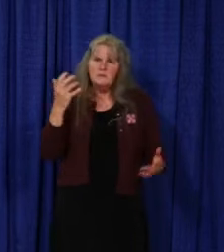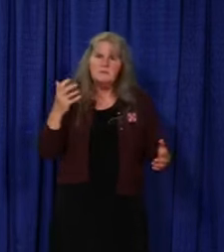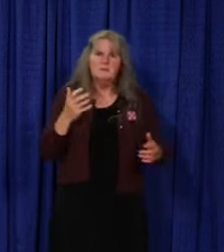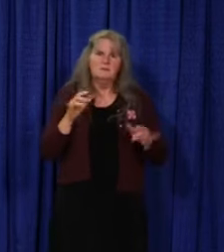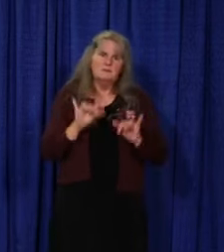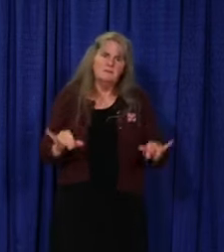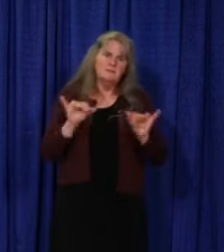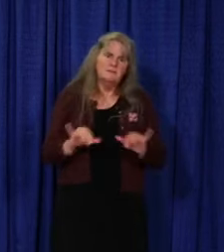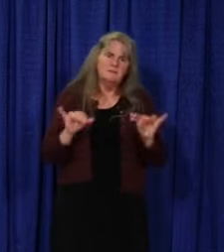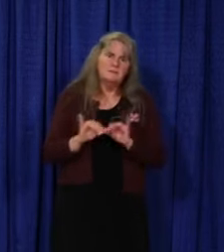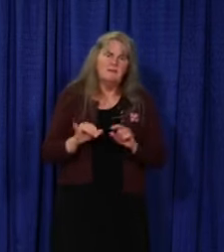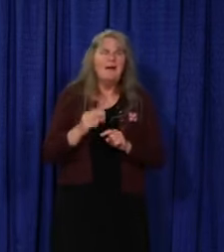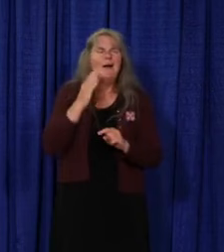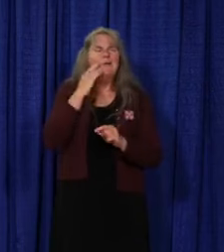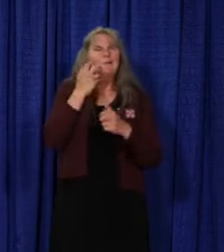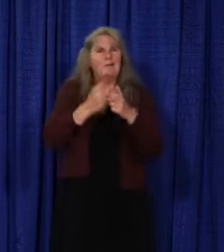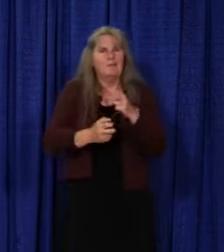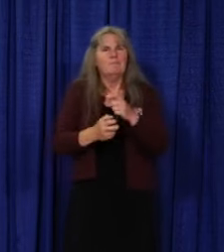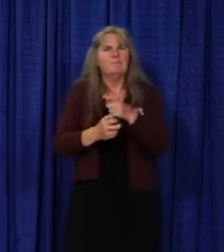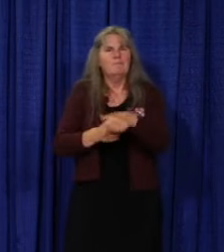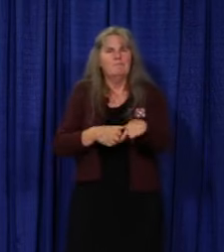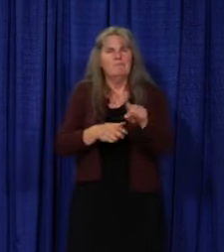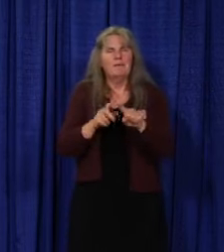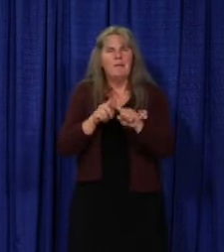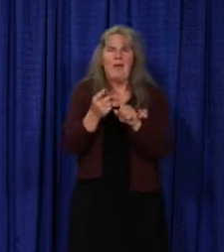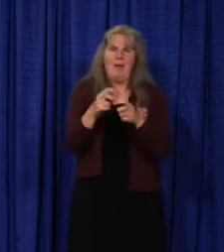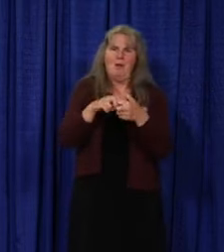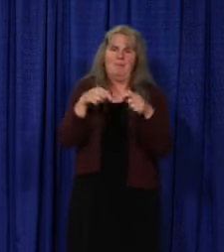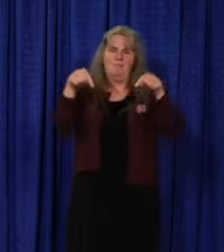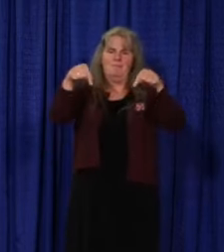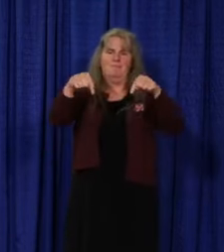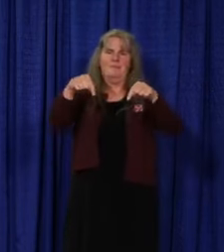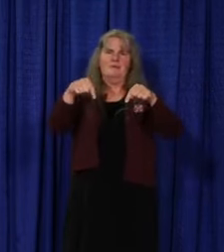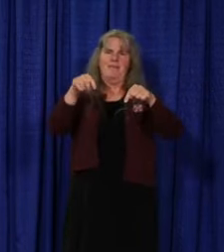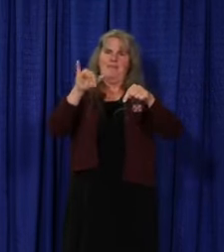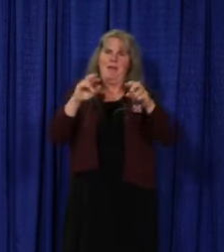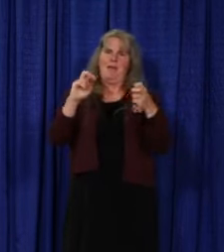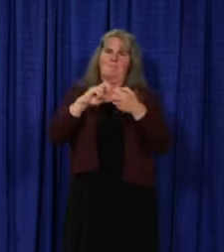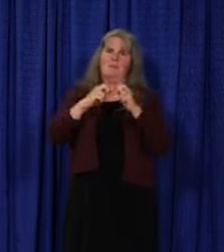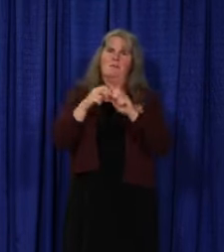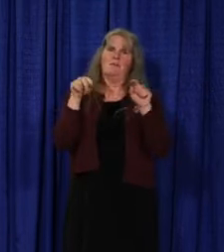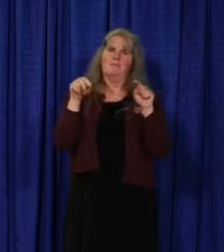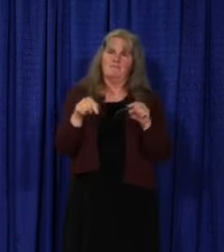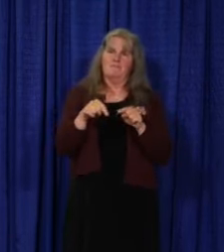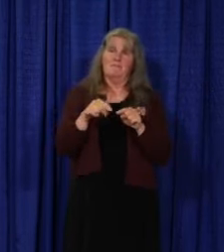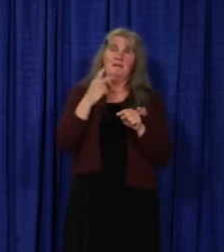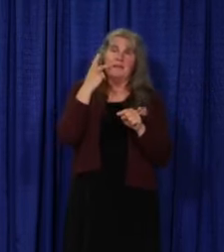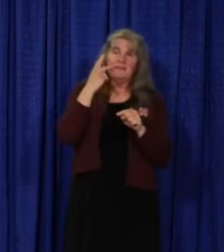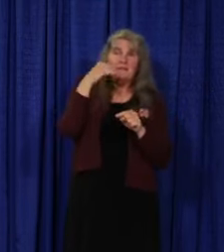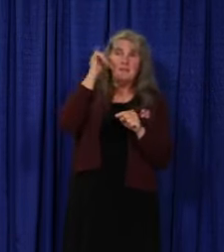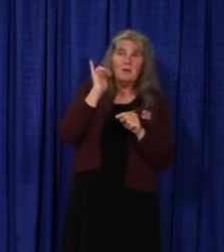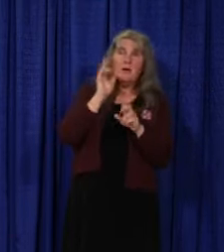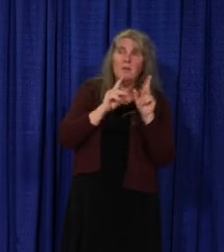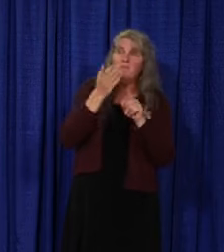You know, it is hard, we get it, but that is the big issue. I am saying a lot more Yukoners on social media calling people